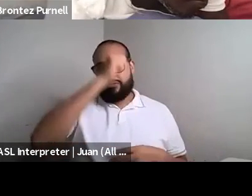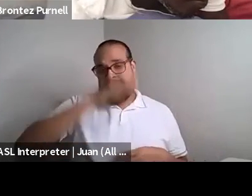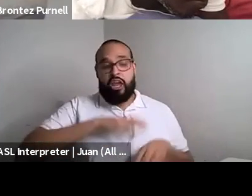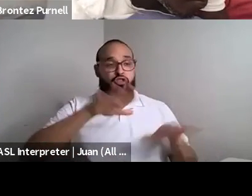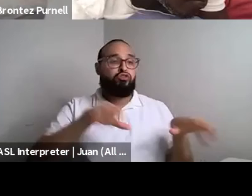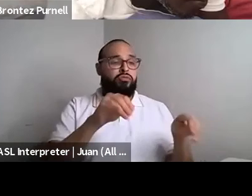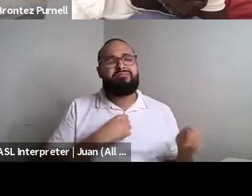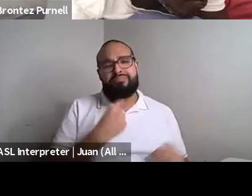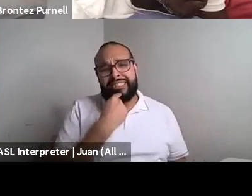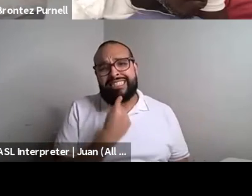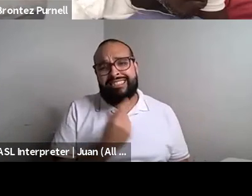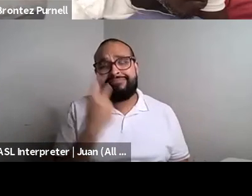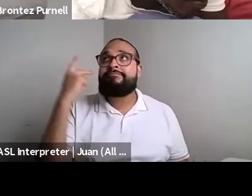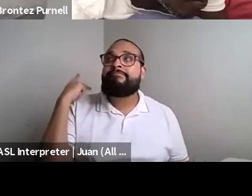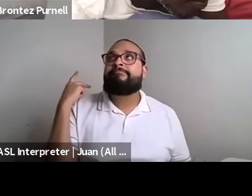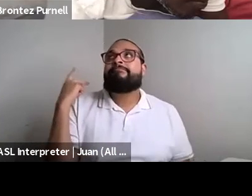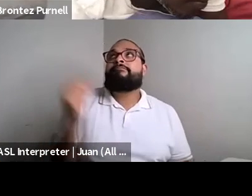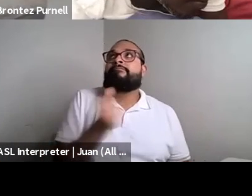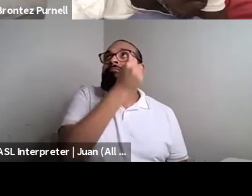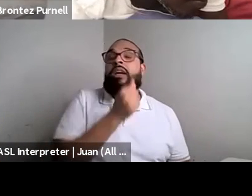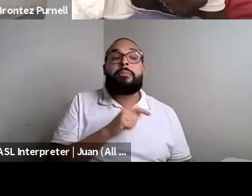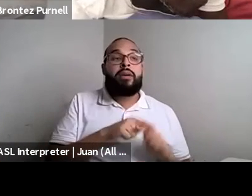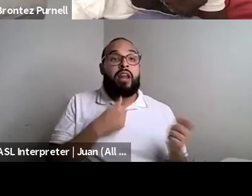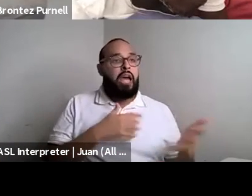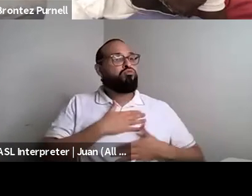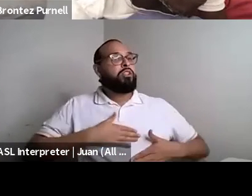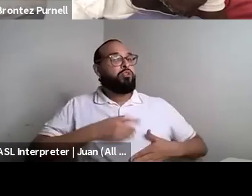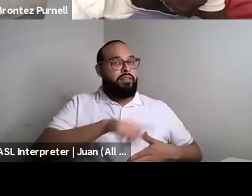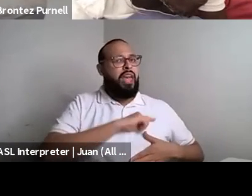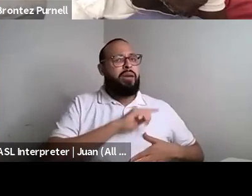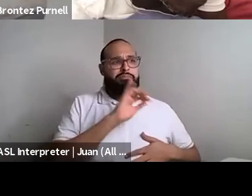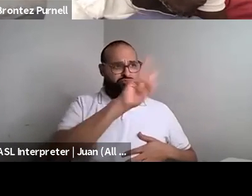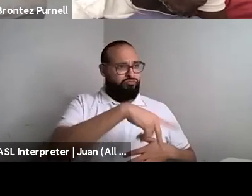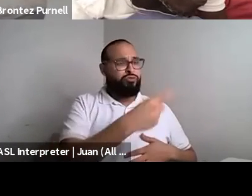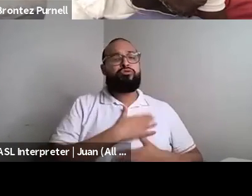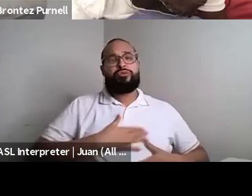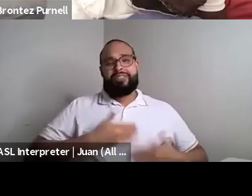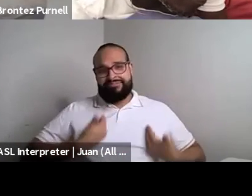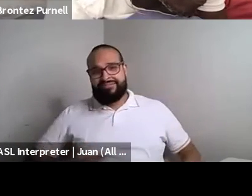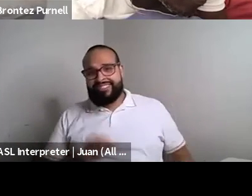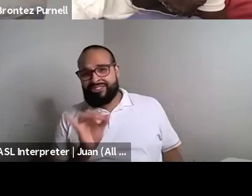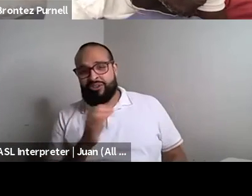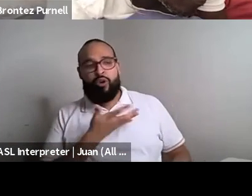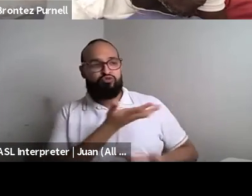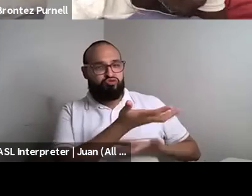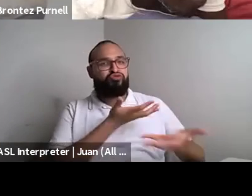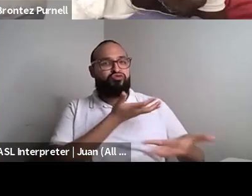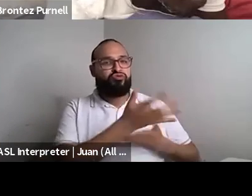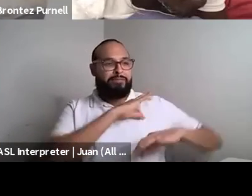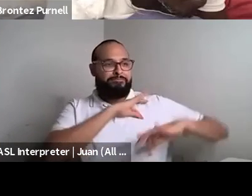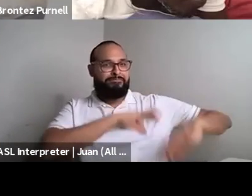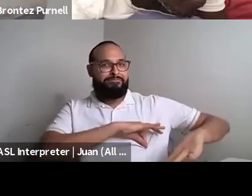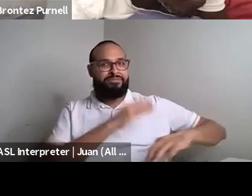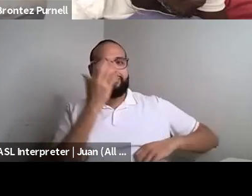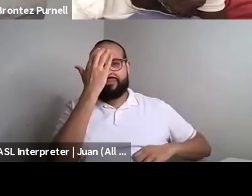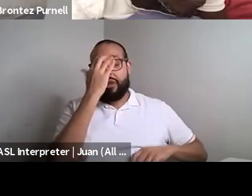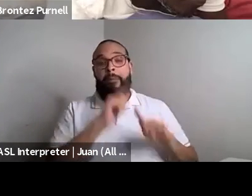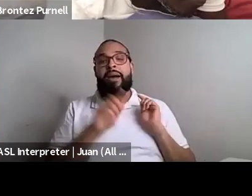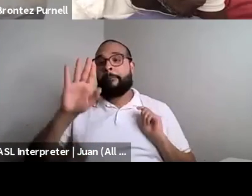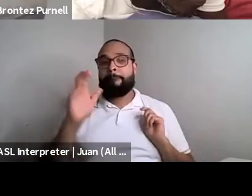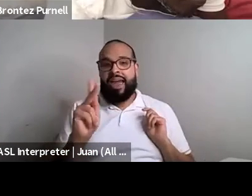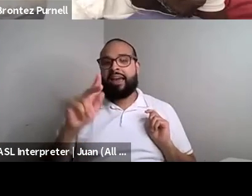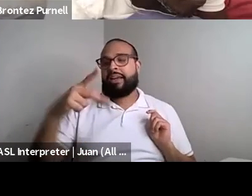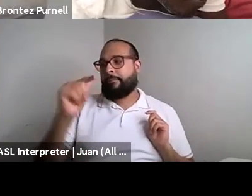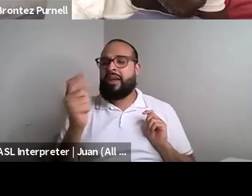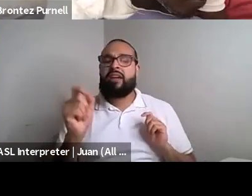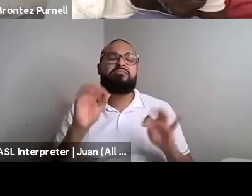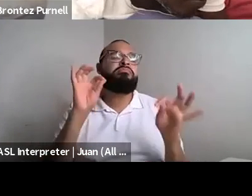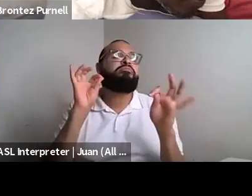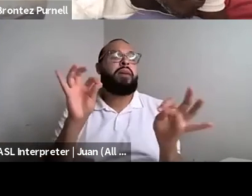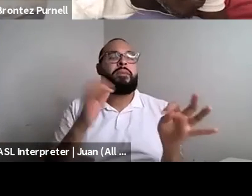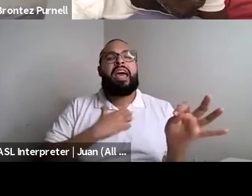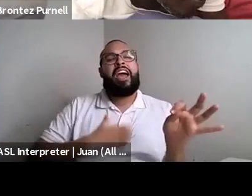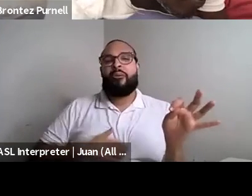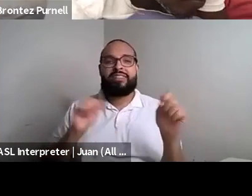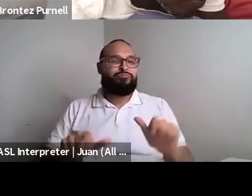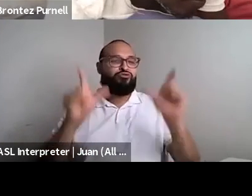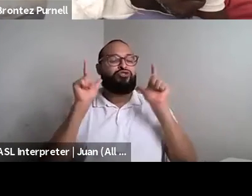Nahshon Anderson: While I'm entertaining them. They're entertaining me I just missed that I missed the whole. I mean, I know there's some other websites but backstage was just perfect. And I wish backstage would come back. I'd really do well.